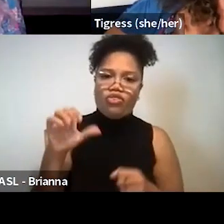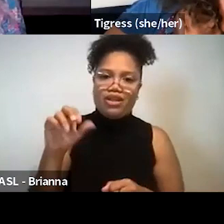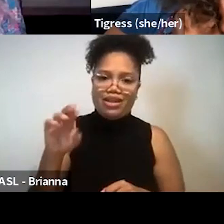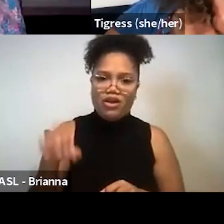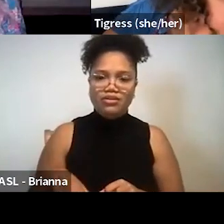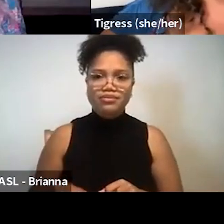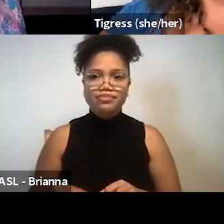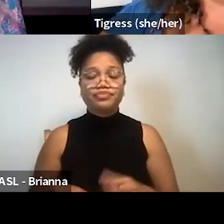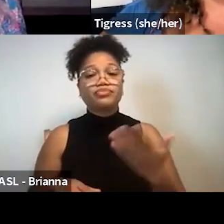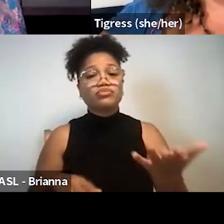folks who have individual cases?